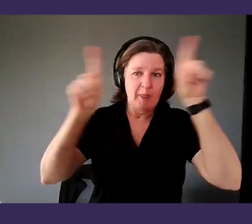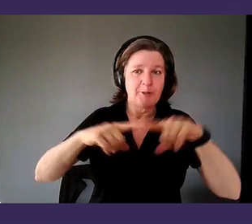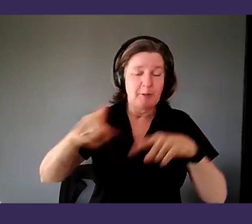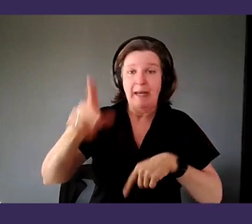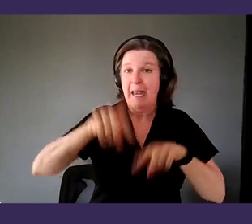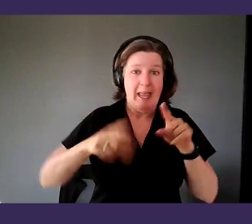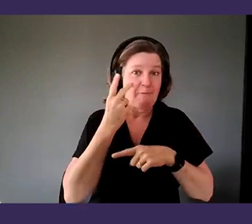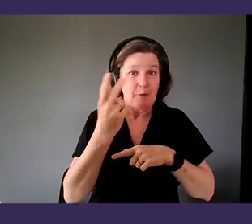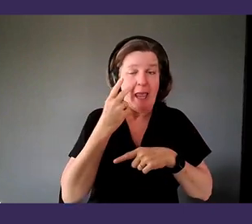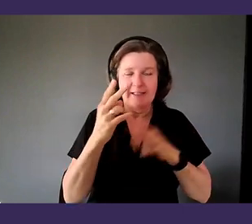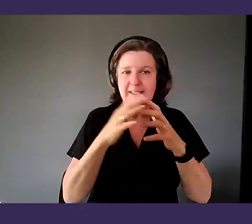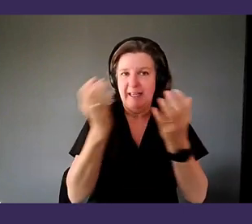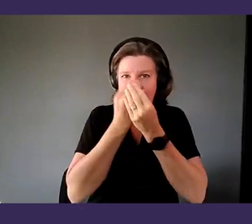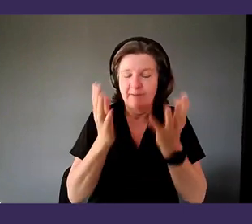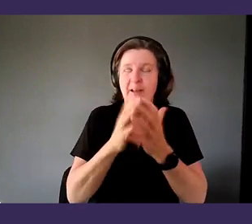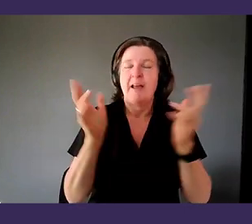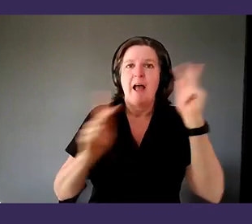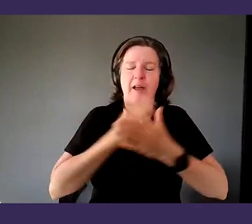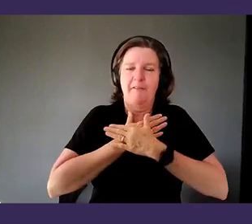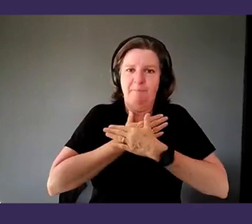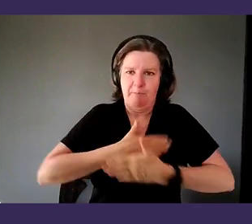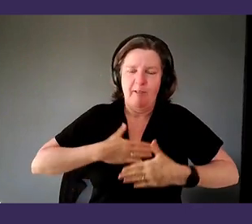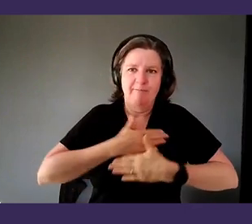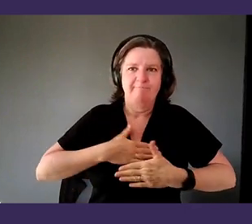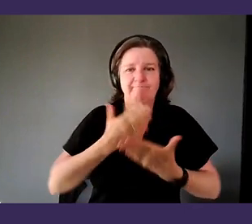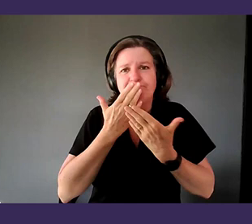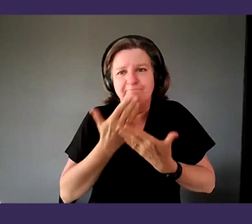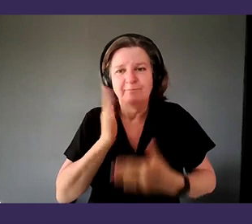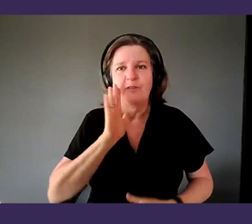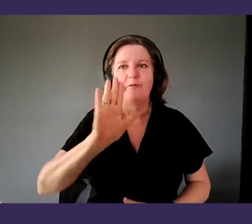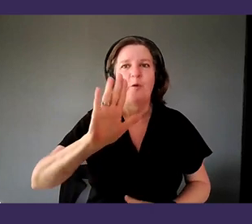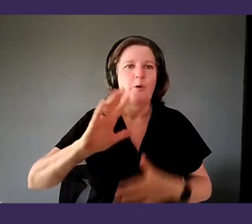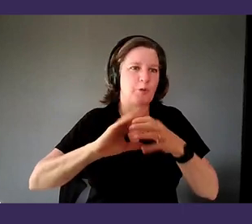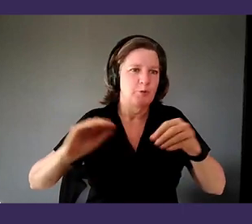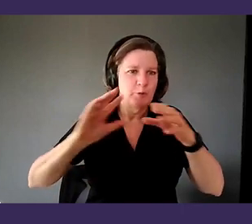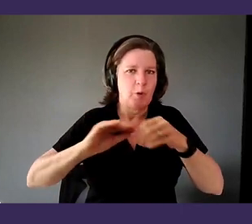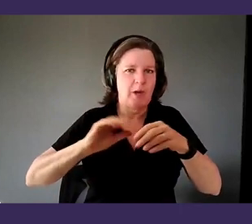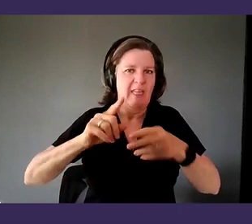that a lot of people are appreciative and grateful for your story that you're sharing.